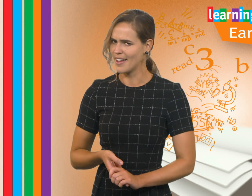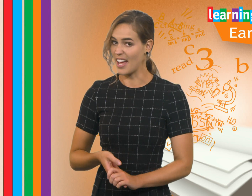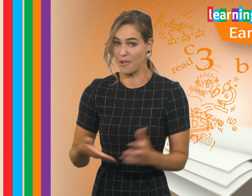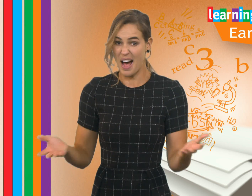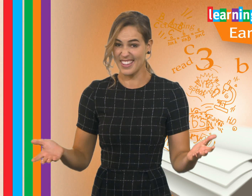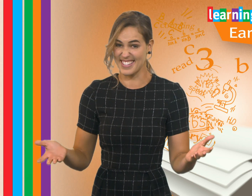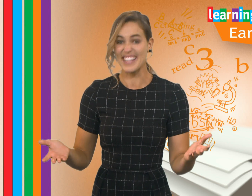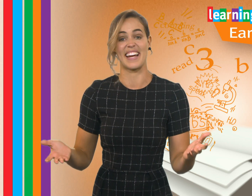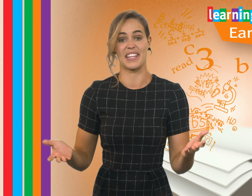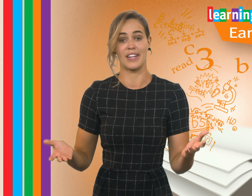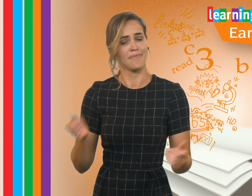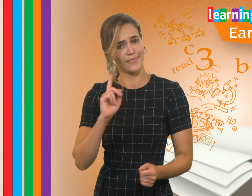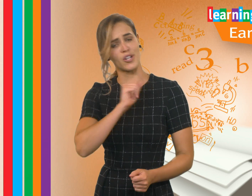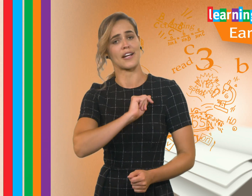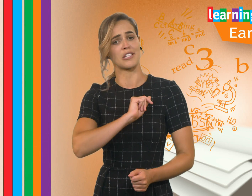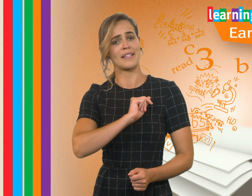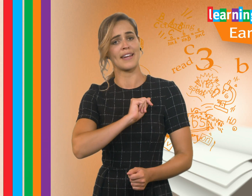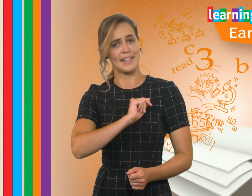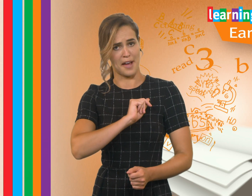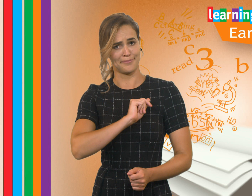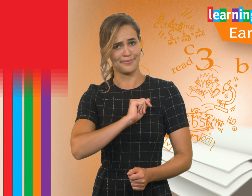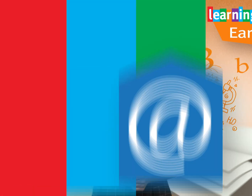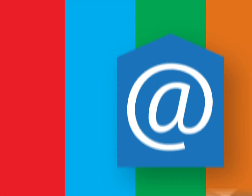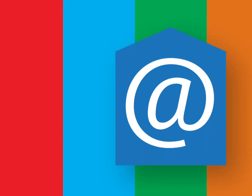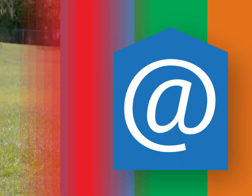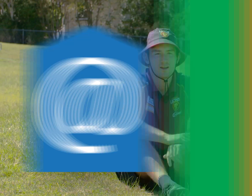For part of this next activity, you can actually be sitting down!